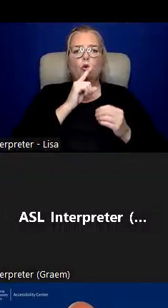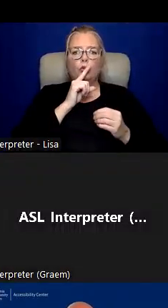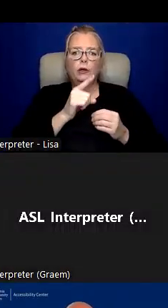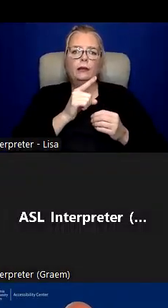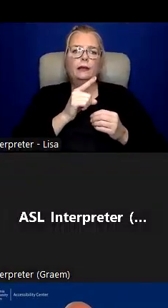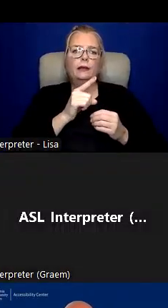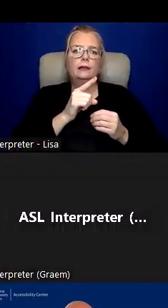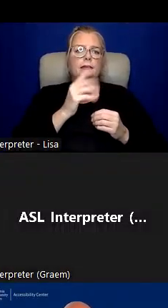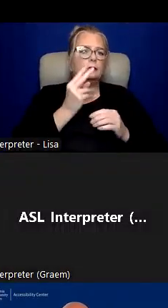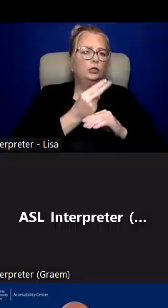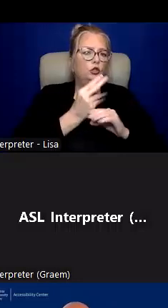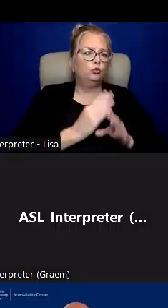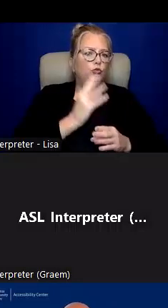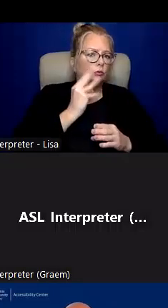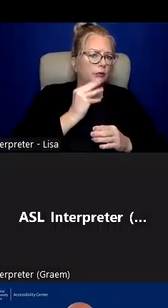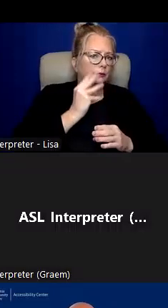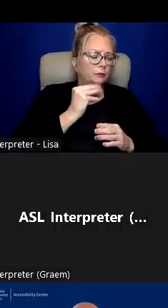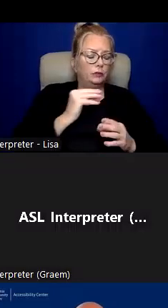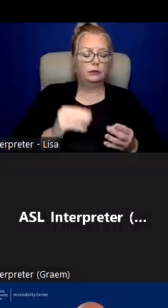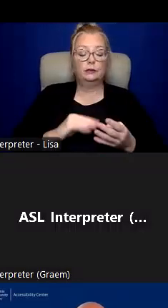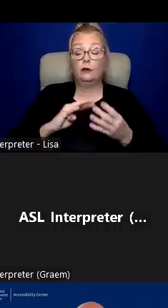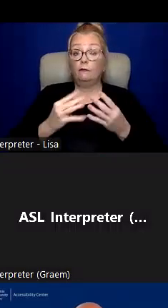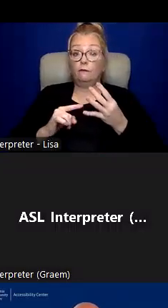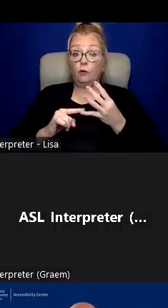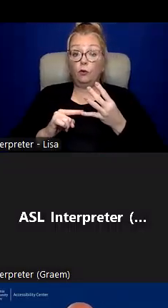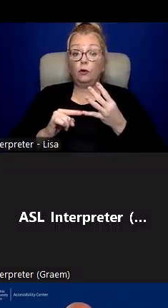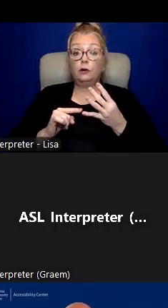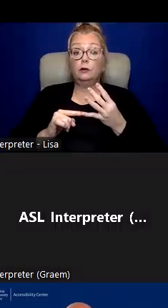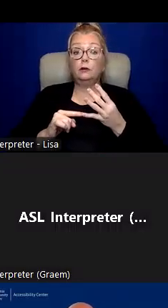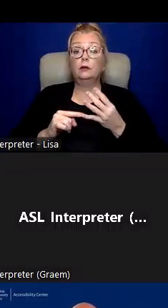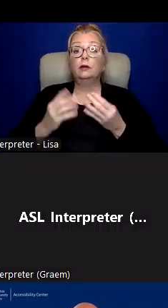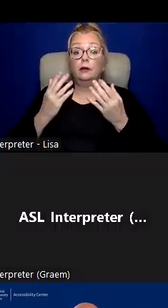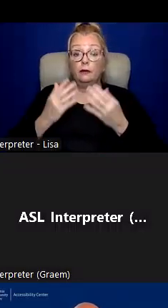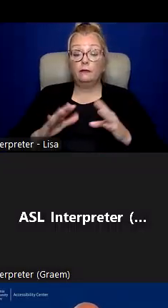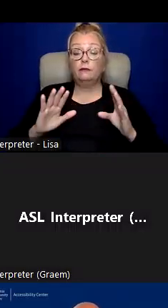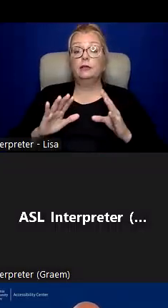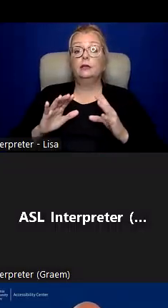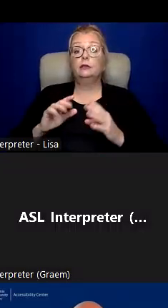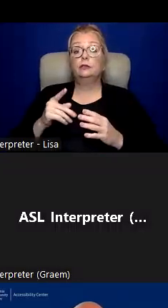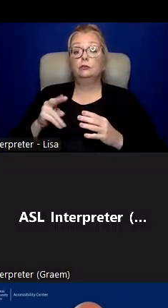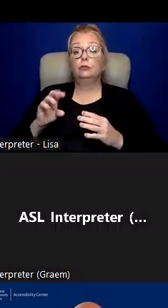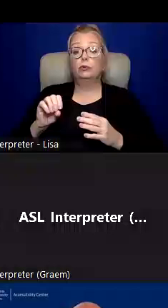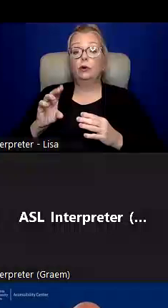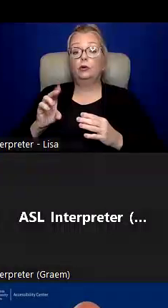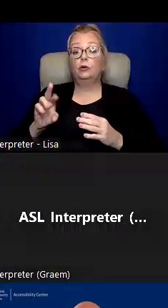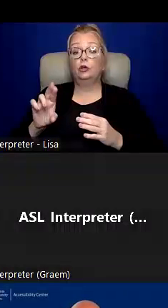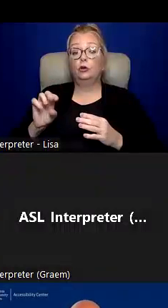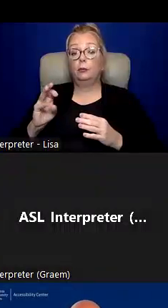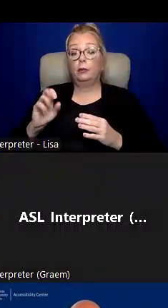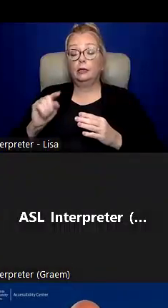And then lastly, the fourth step was to complete the procurement steps, working with vendors, and making sure they follow any accessibility requirements